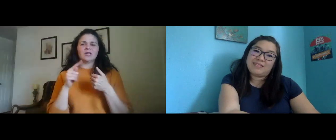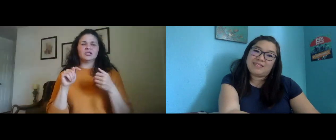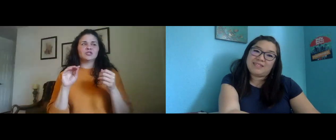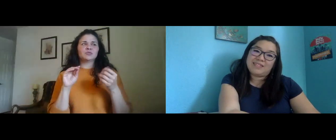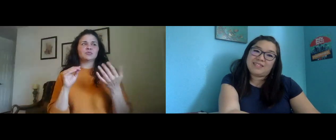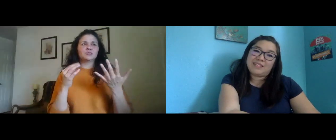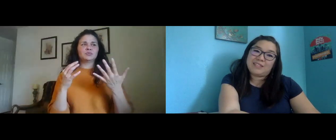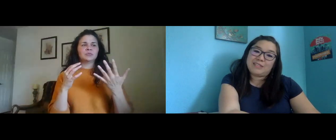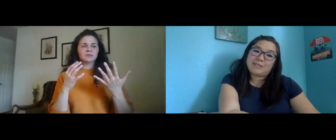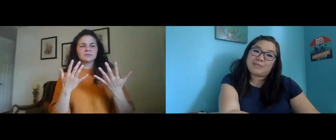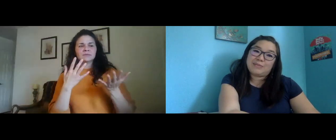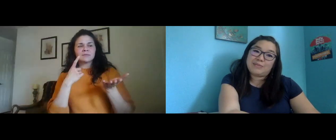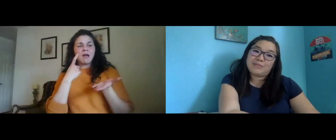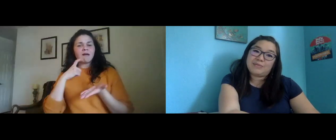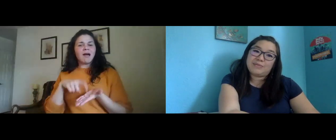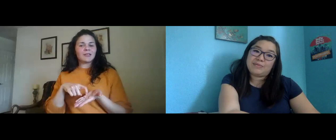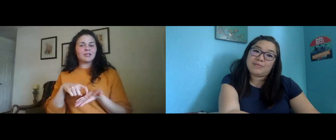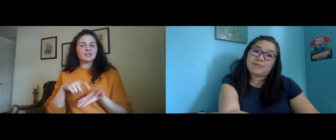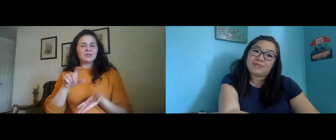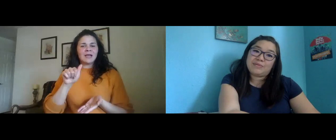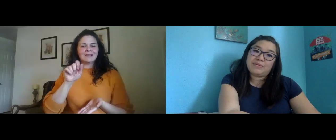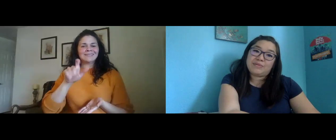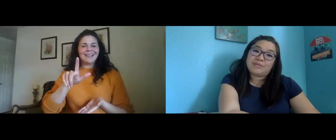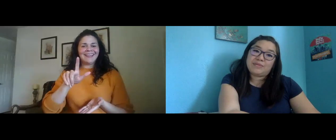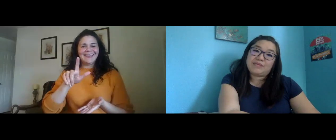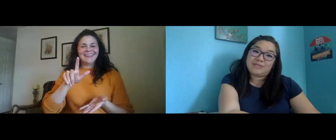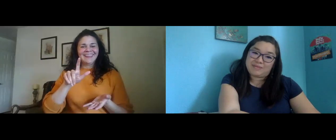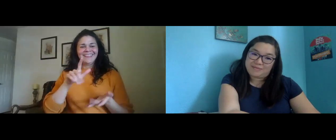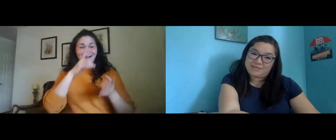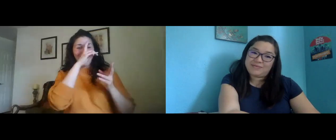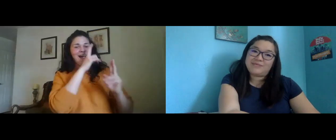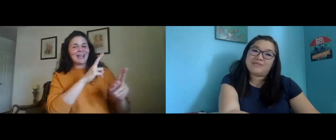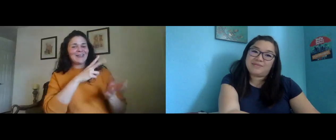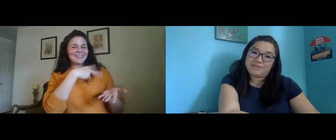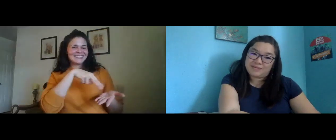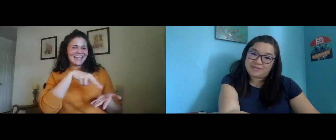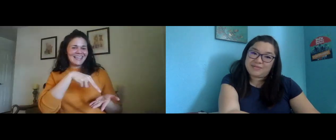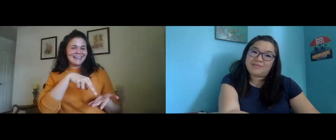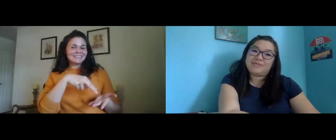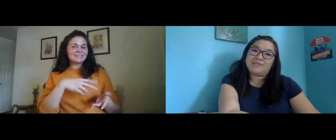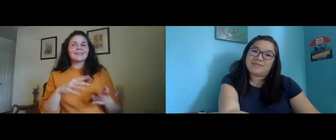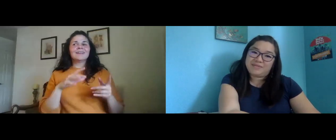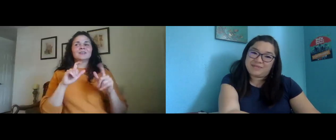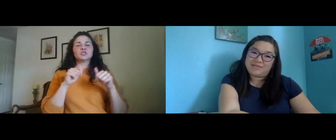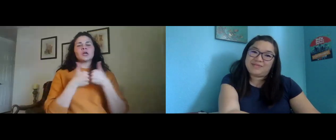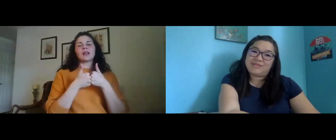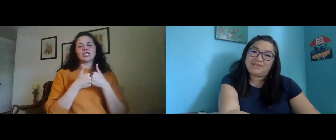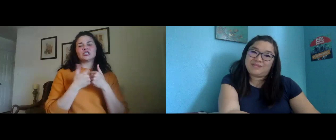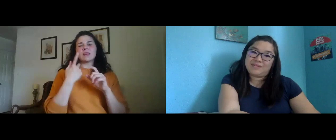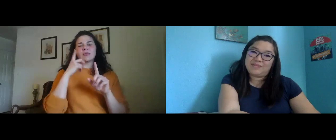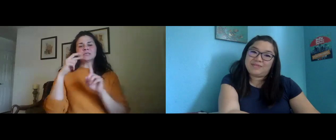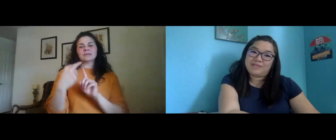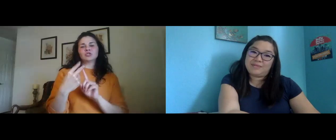It is a fun challenge to acknowledge ASL and honor dance. Challenging the people's perception of my storytelling.